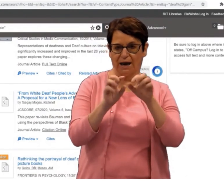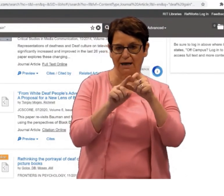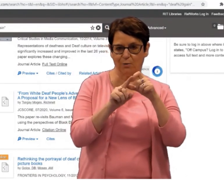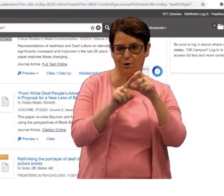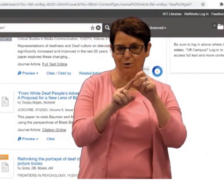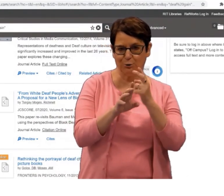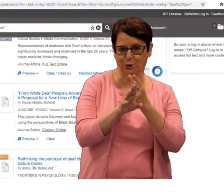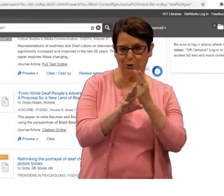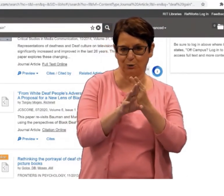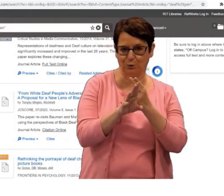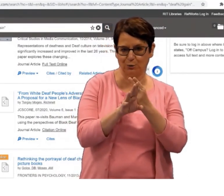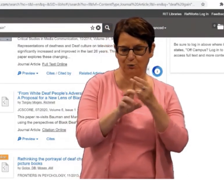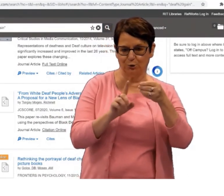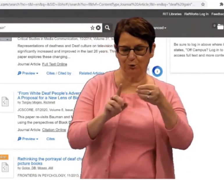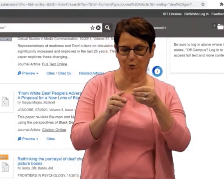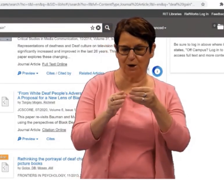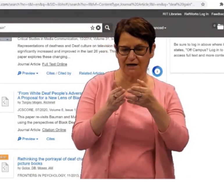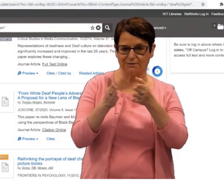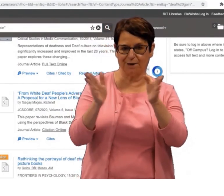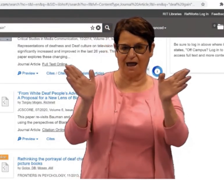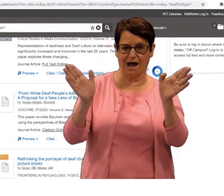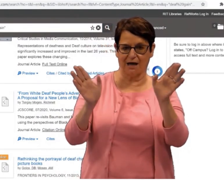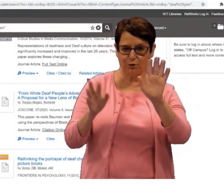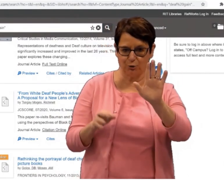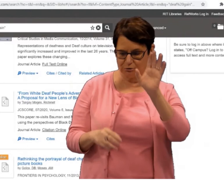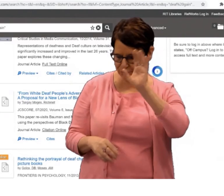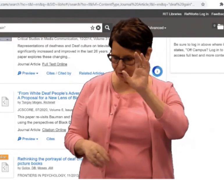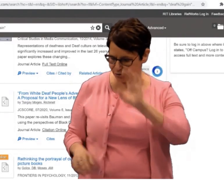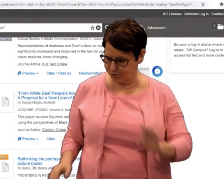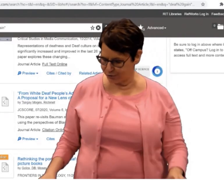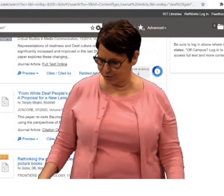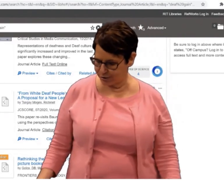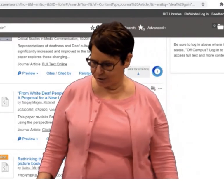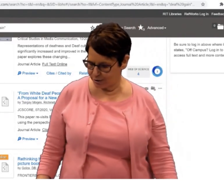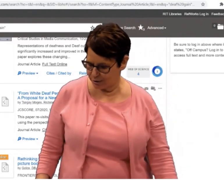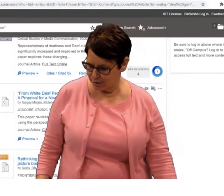They also suggest different keywords you can use to expand your search.